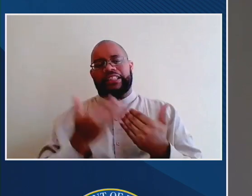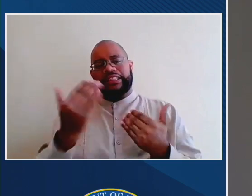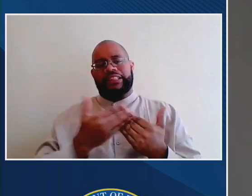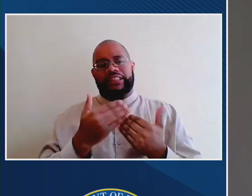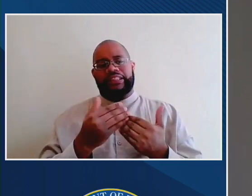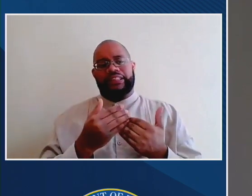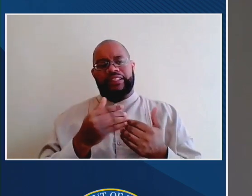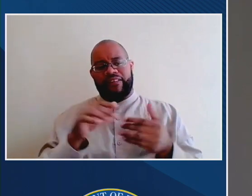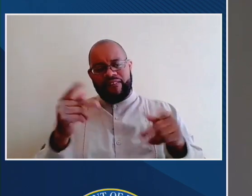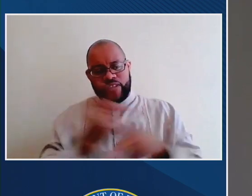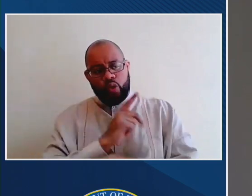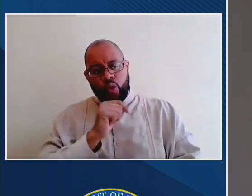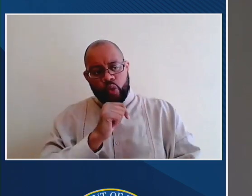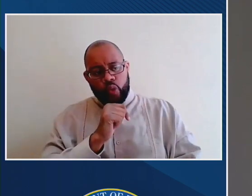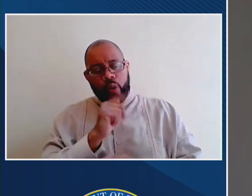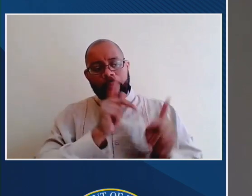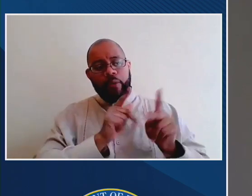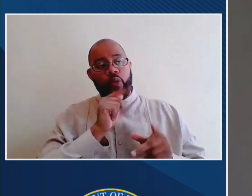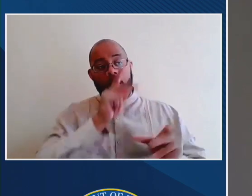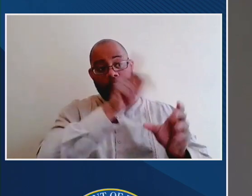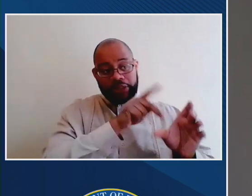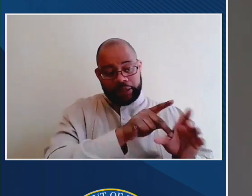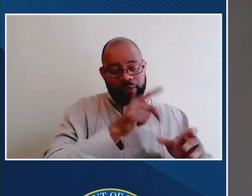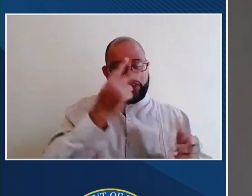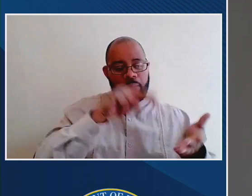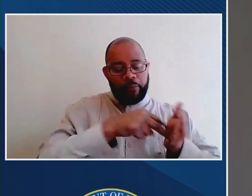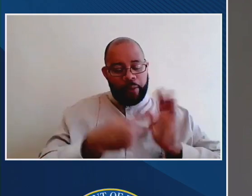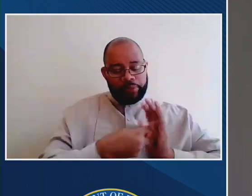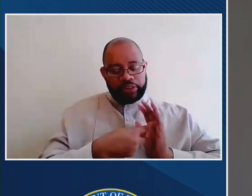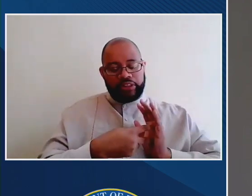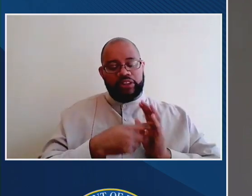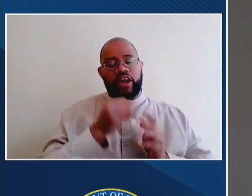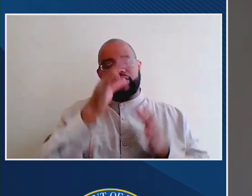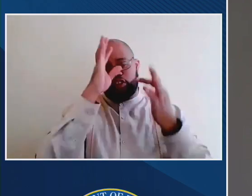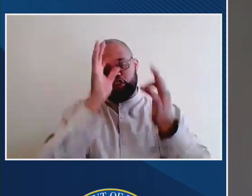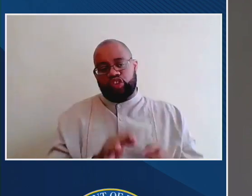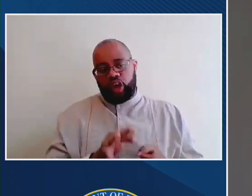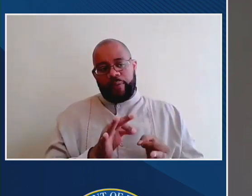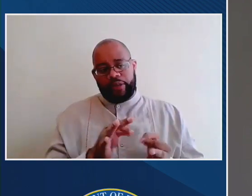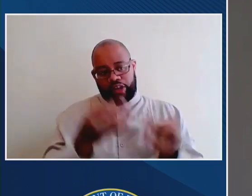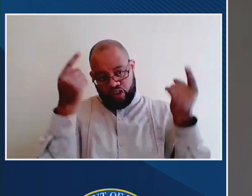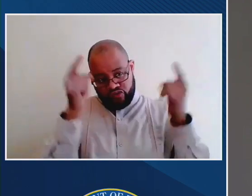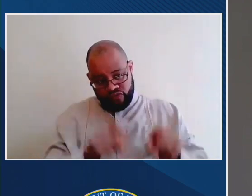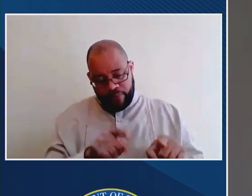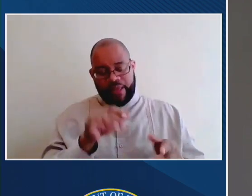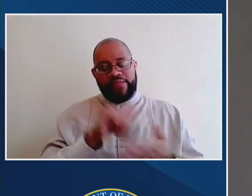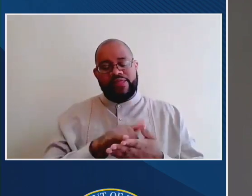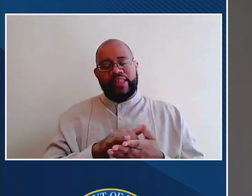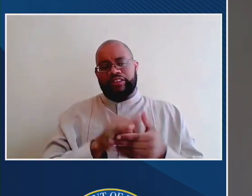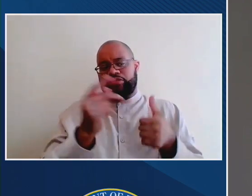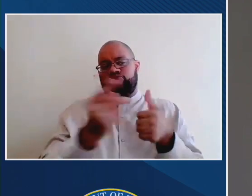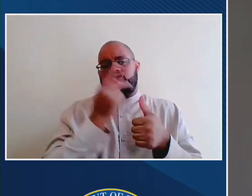those participating for the purposes of determining consensus, which are the primary negotiators.